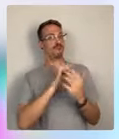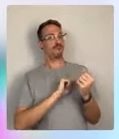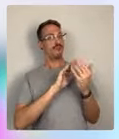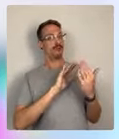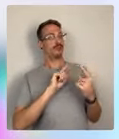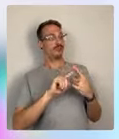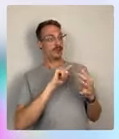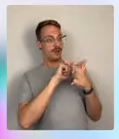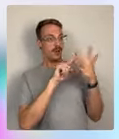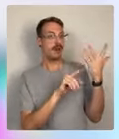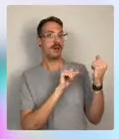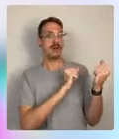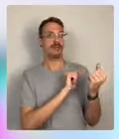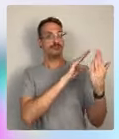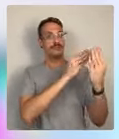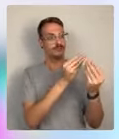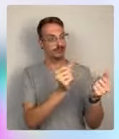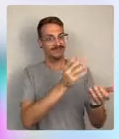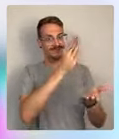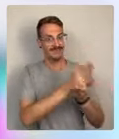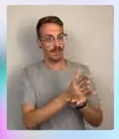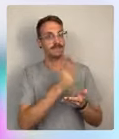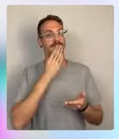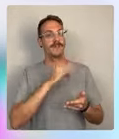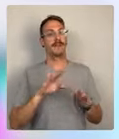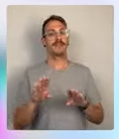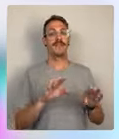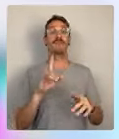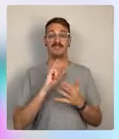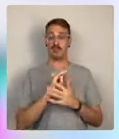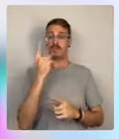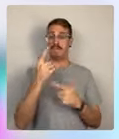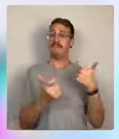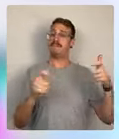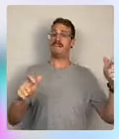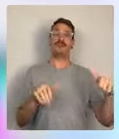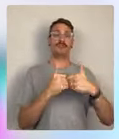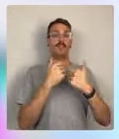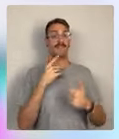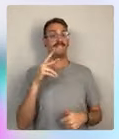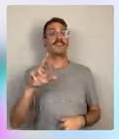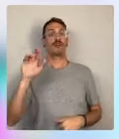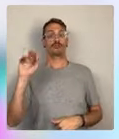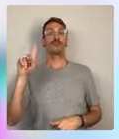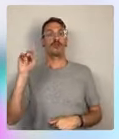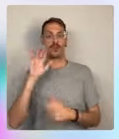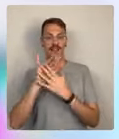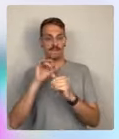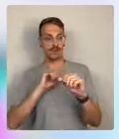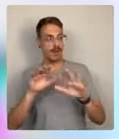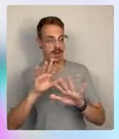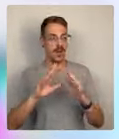And so coming up with new methodologies of addressing these bad behaviors is, I think, going to be one of the biggest challenges